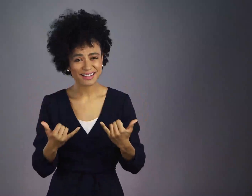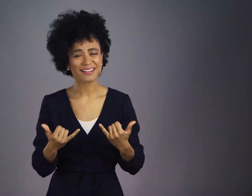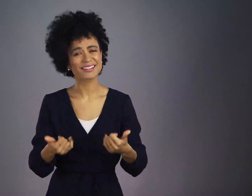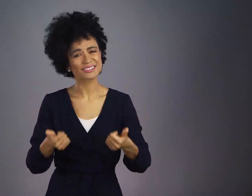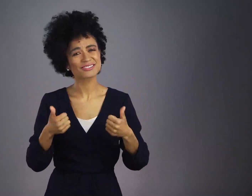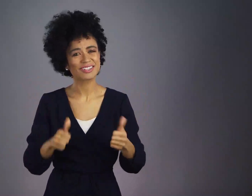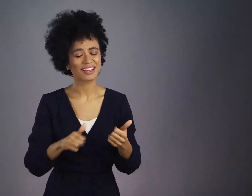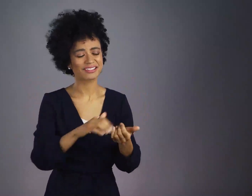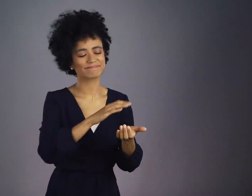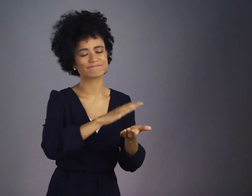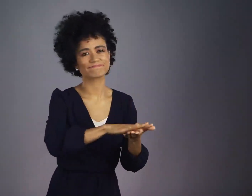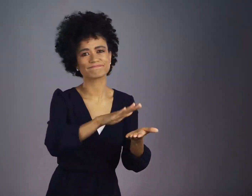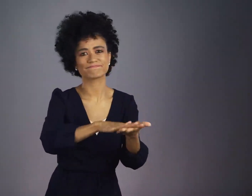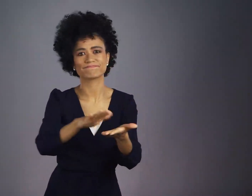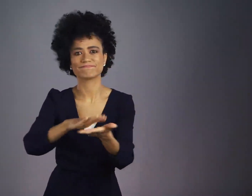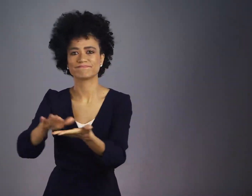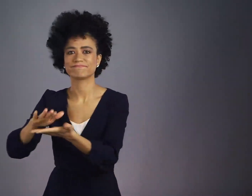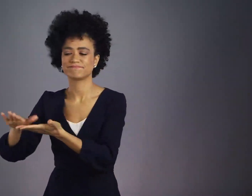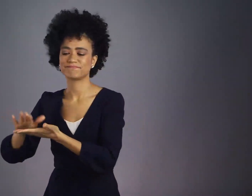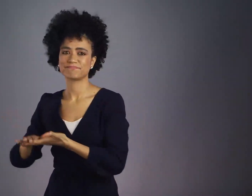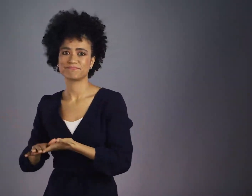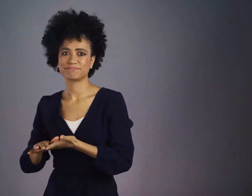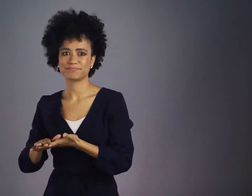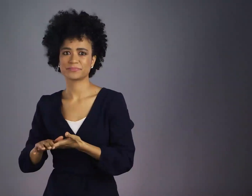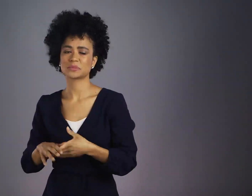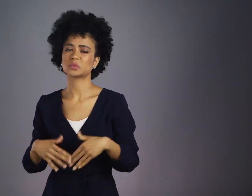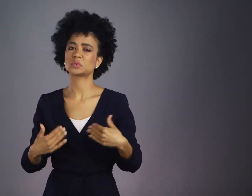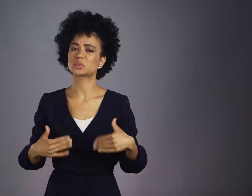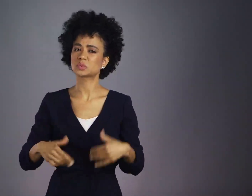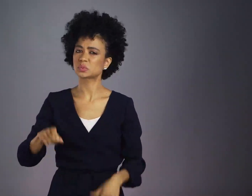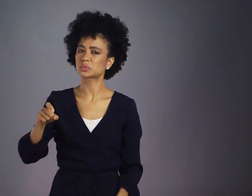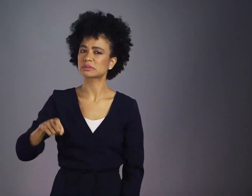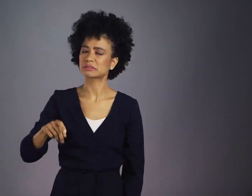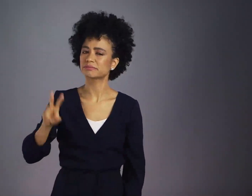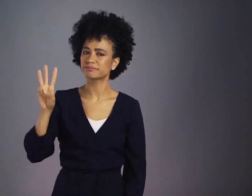We attempt to sweep away the debris which has accumulated out of our effort